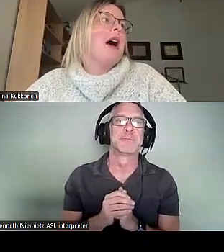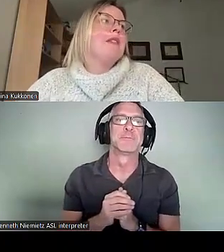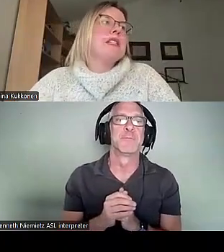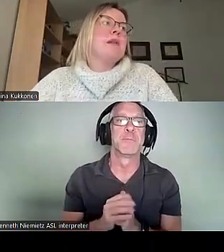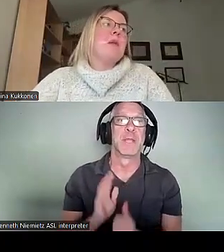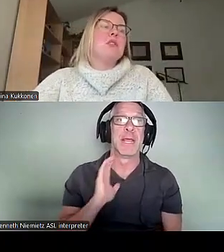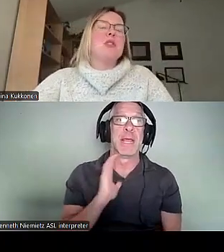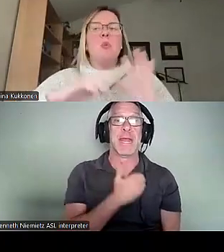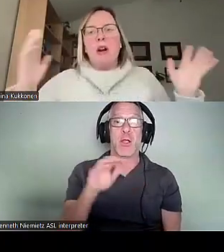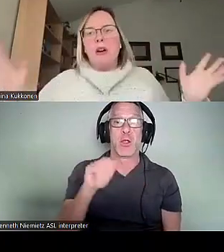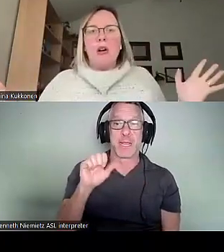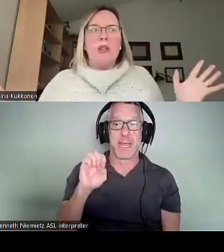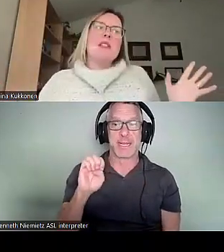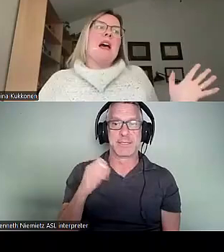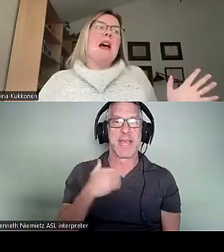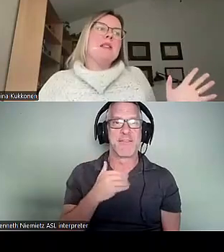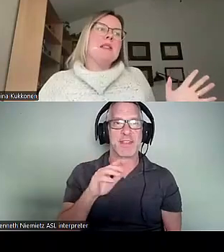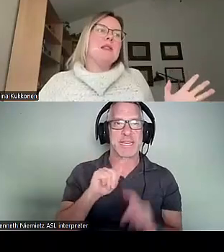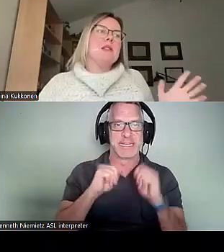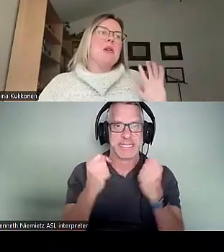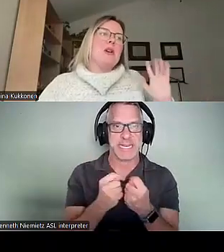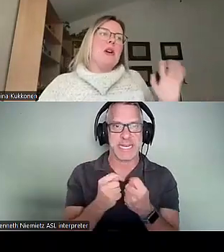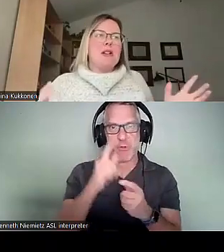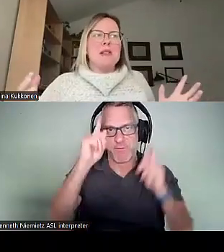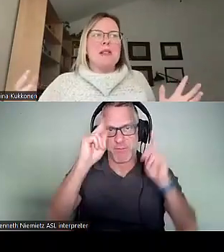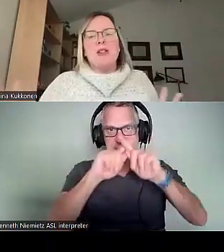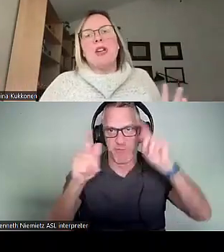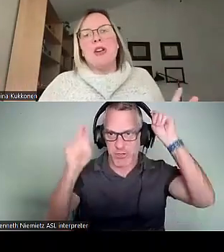having team members who wear all these hats, so as artists, educators,